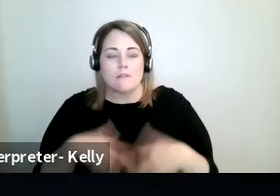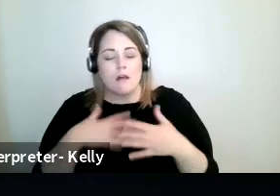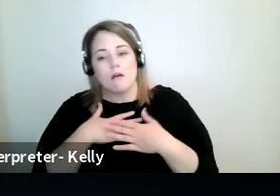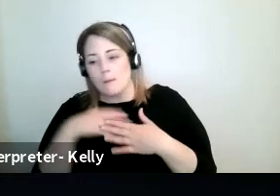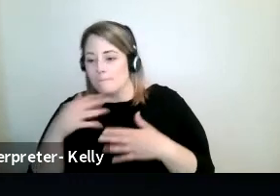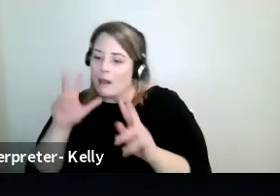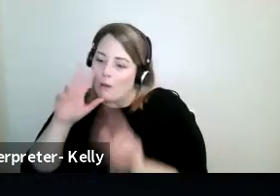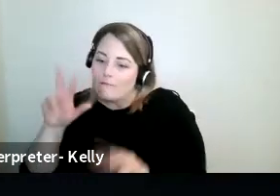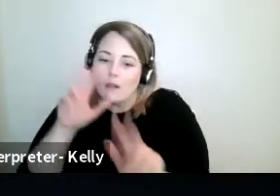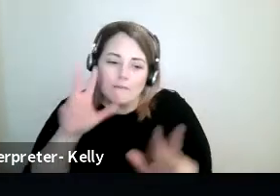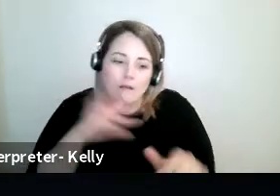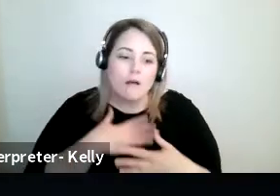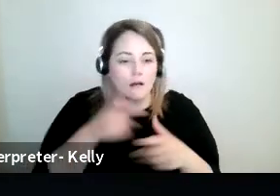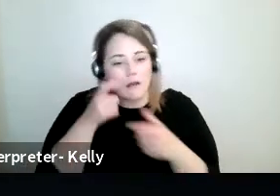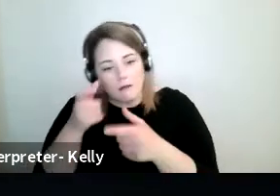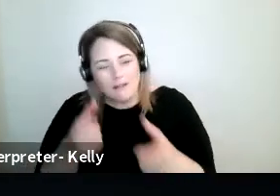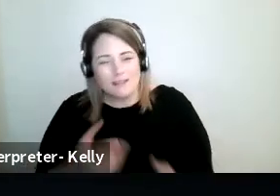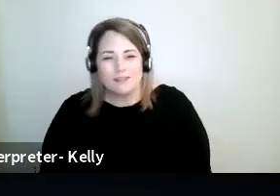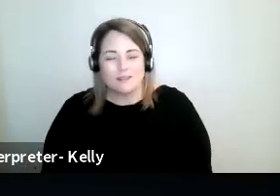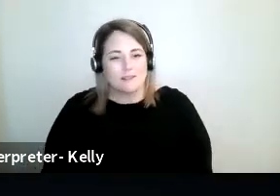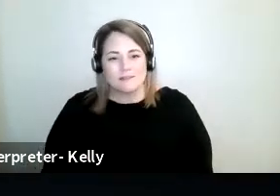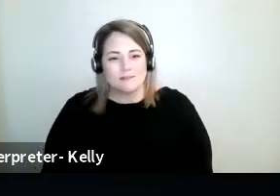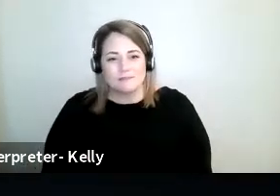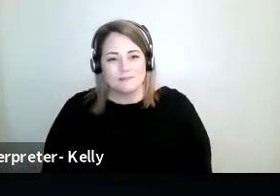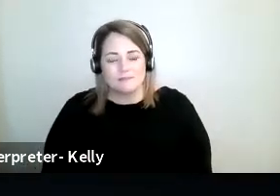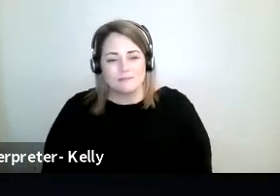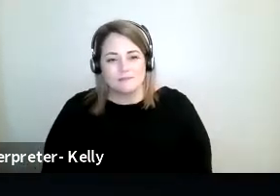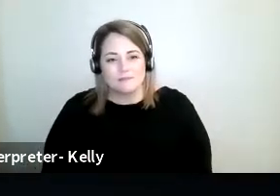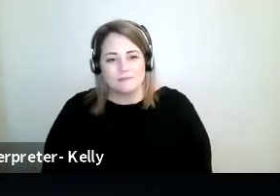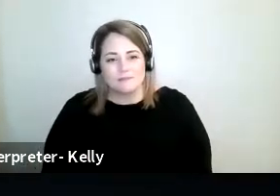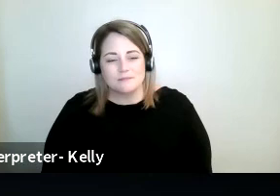we have to care for them, but we can't really expect too much of them.